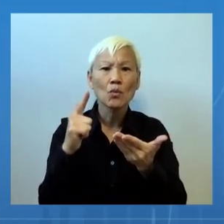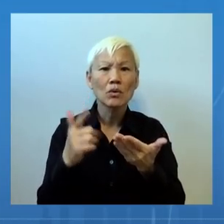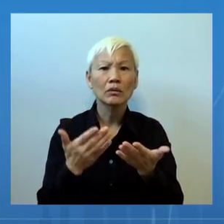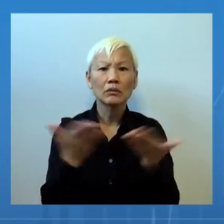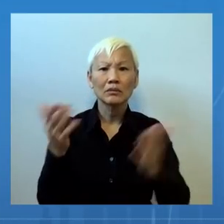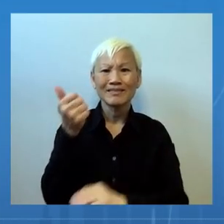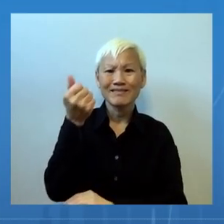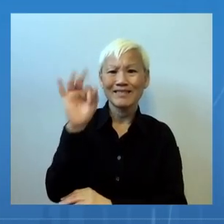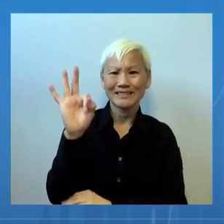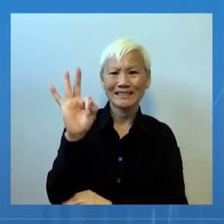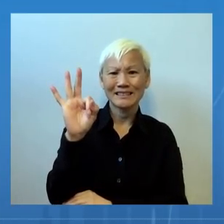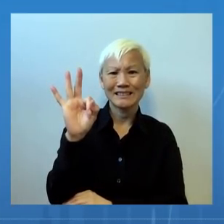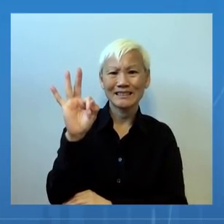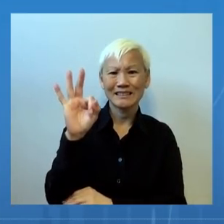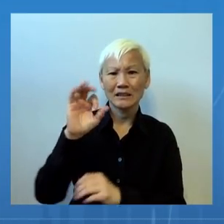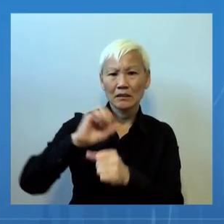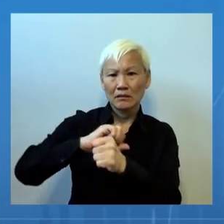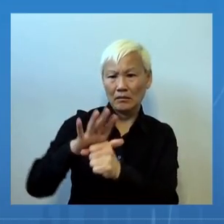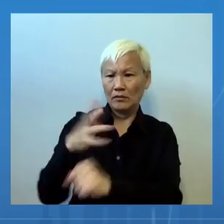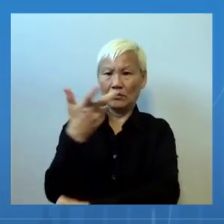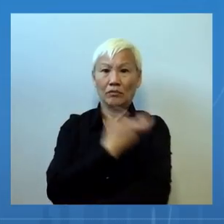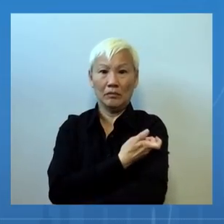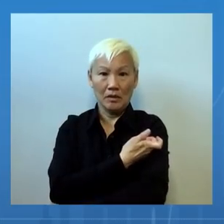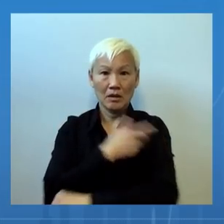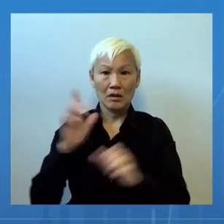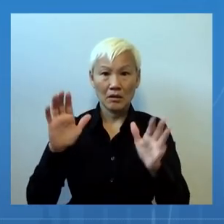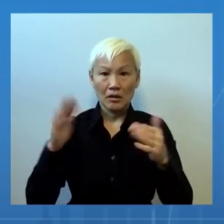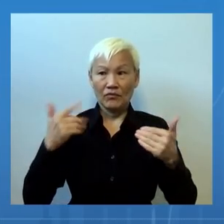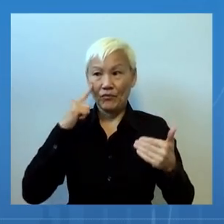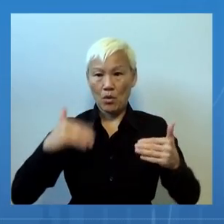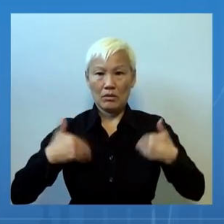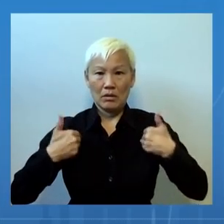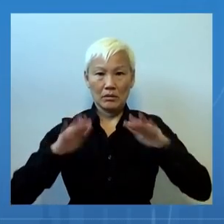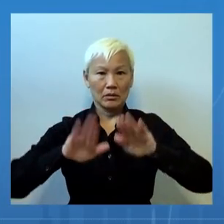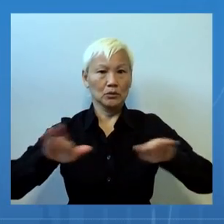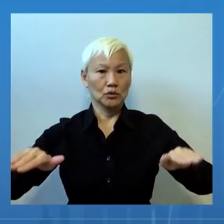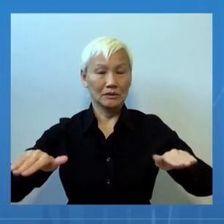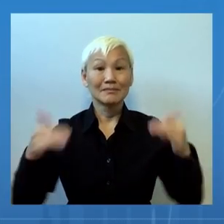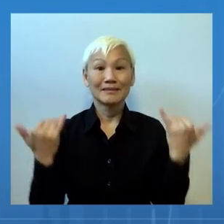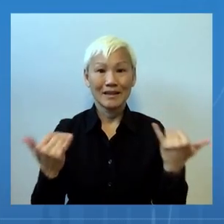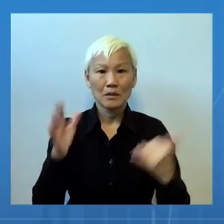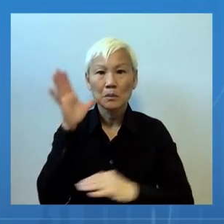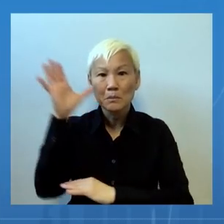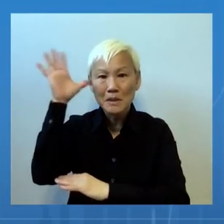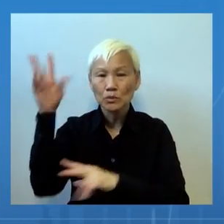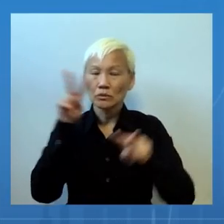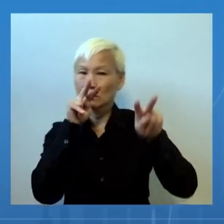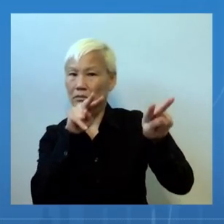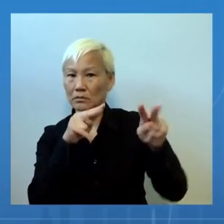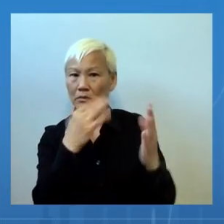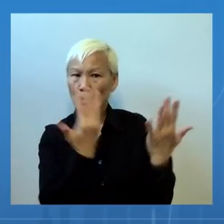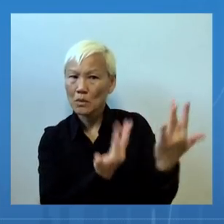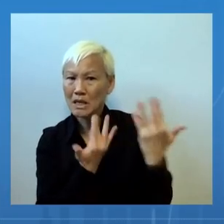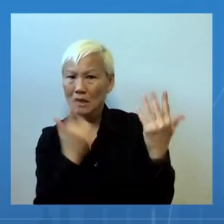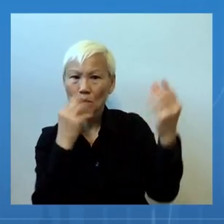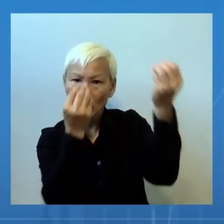There has been a great deal of anticipation for parents surrounding the authorization of vaccines for our children and the recommendations from CDC